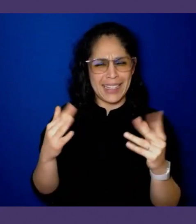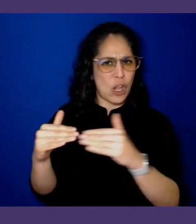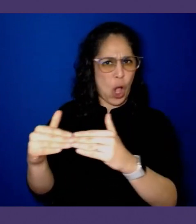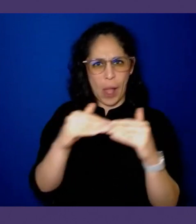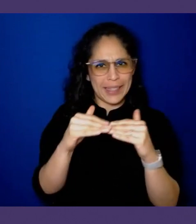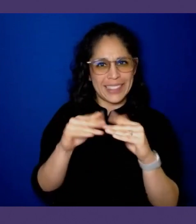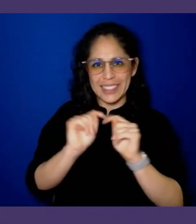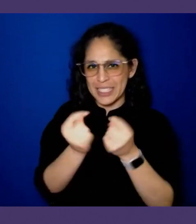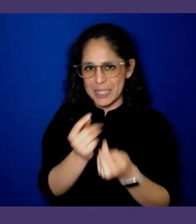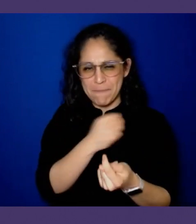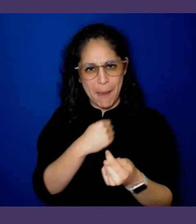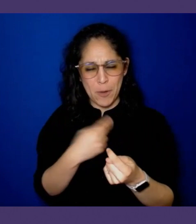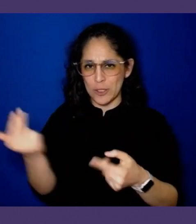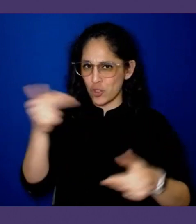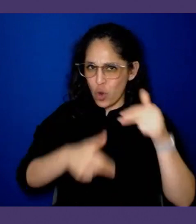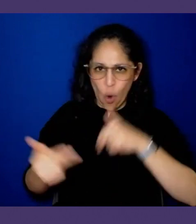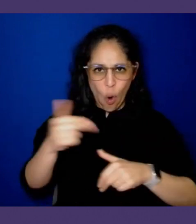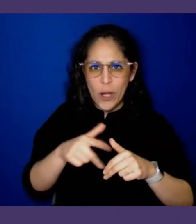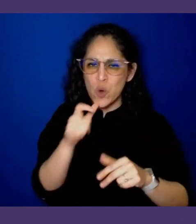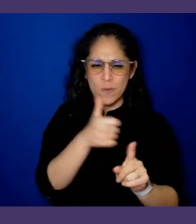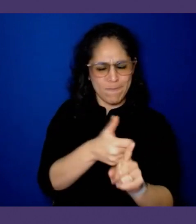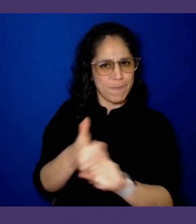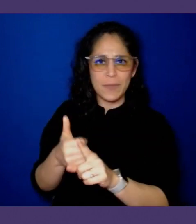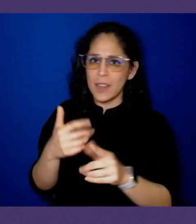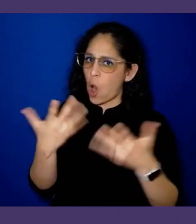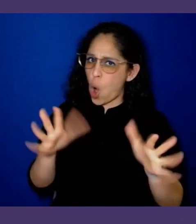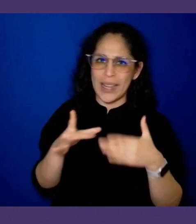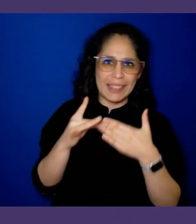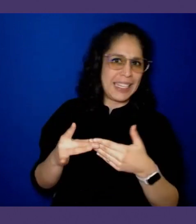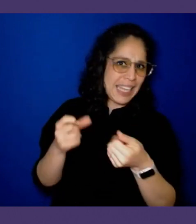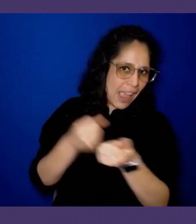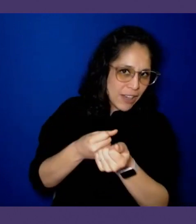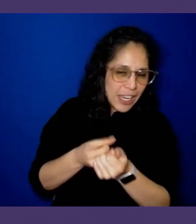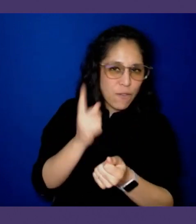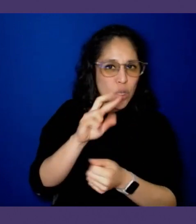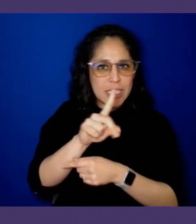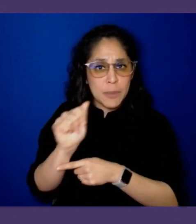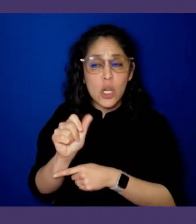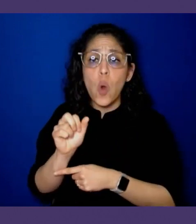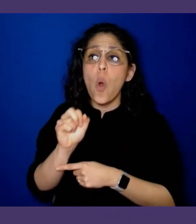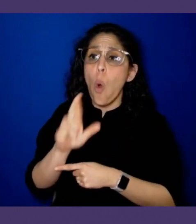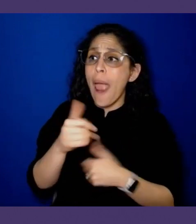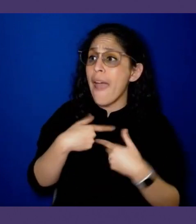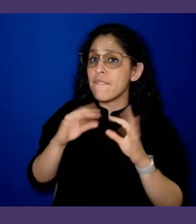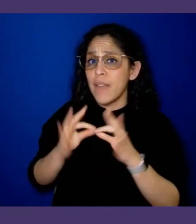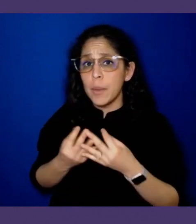who are great accessibility champions and also have loved ones that are people with disabilities as well.